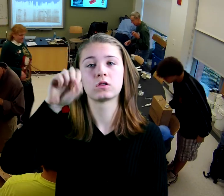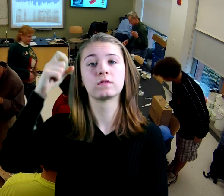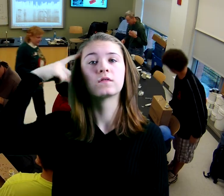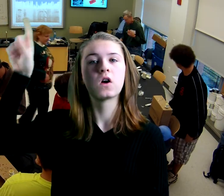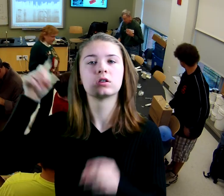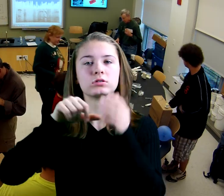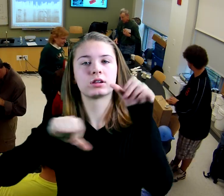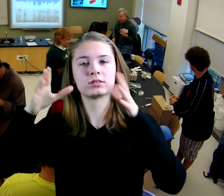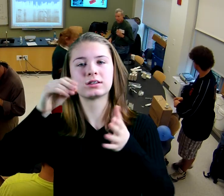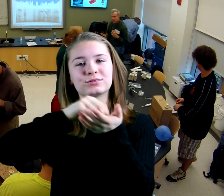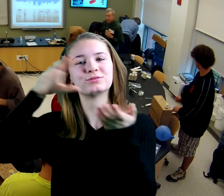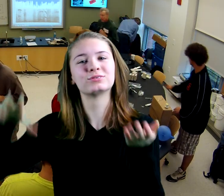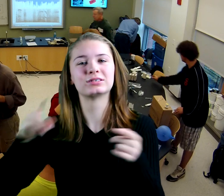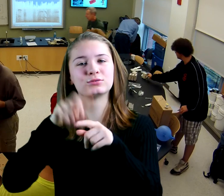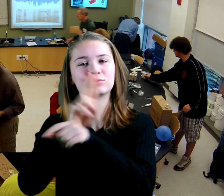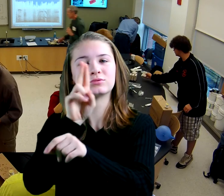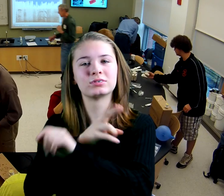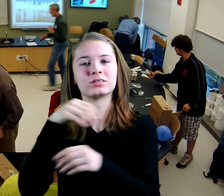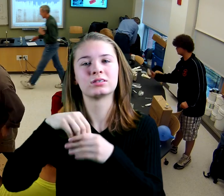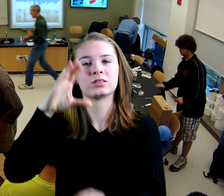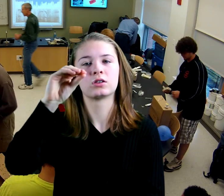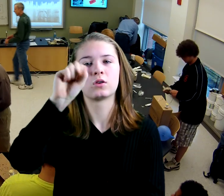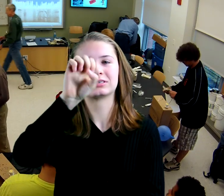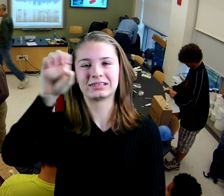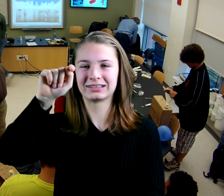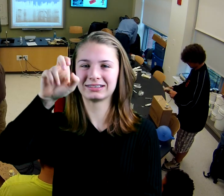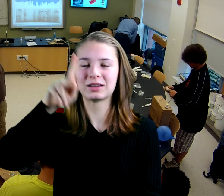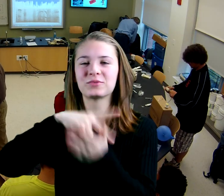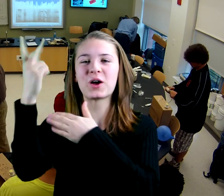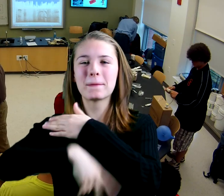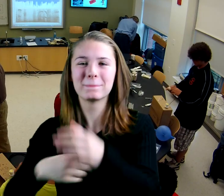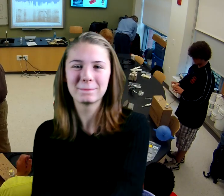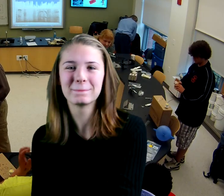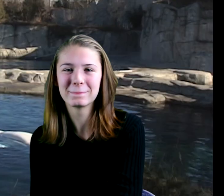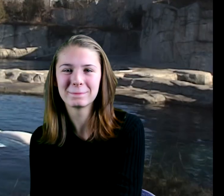hydrophones for scientist and students to use in in our COSEE-TEK program.